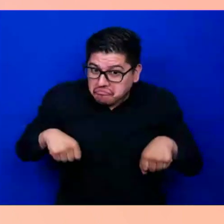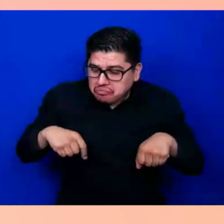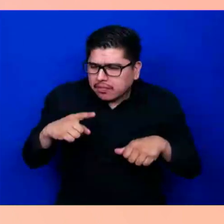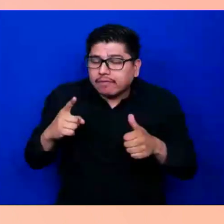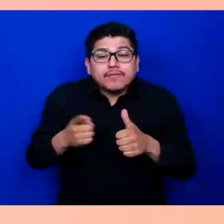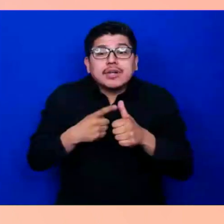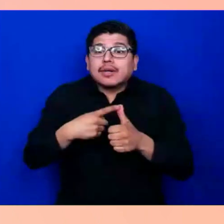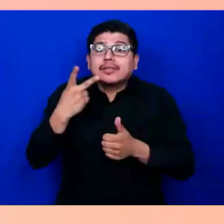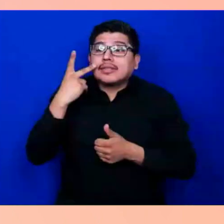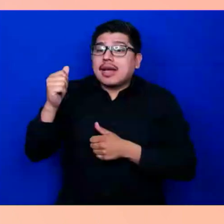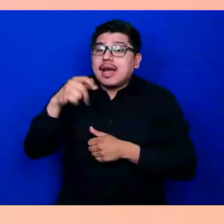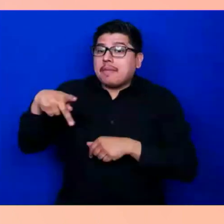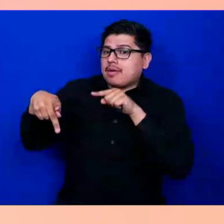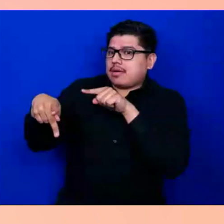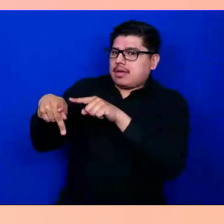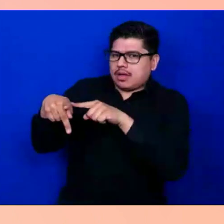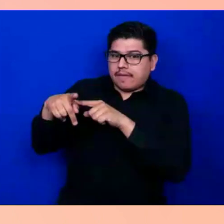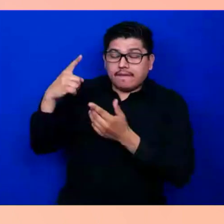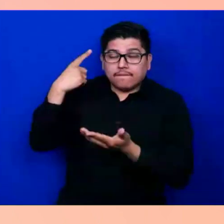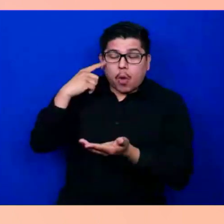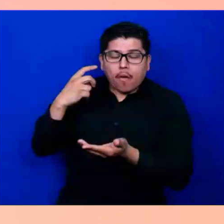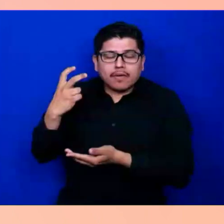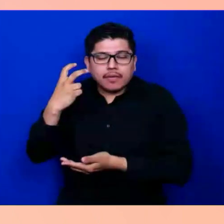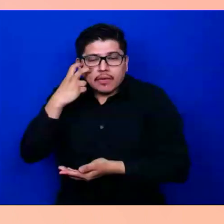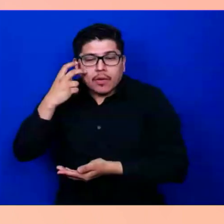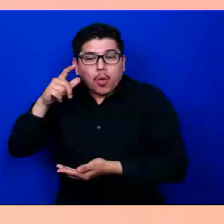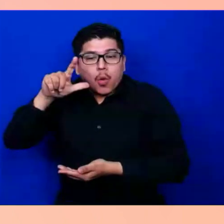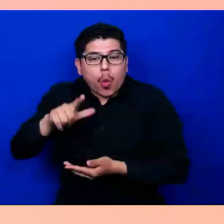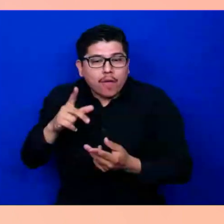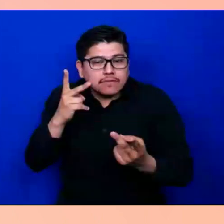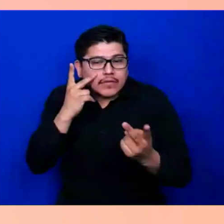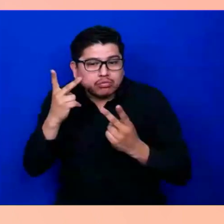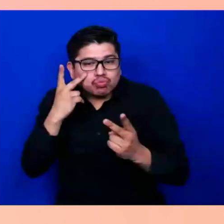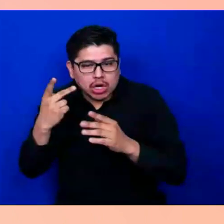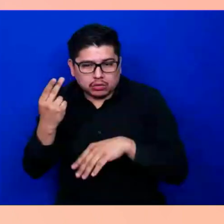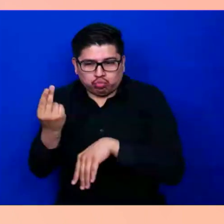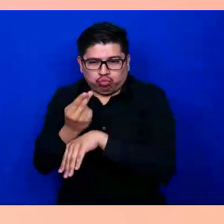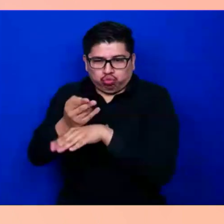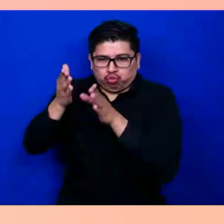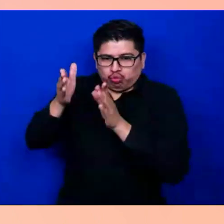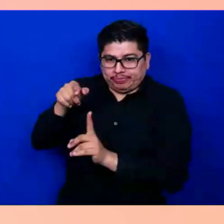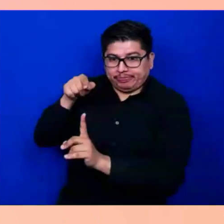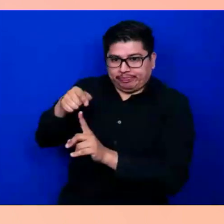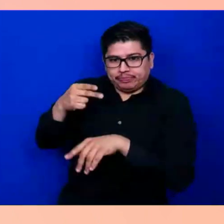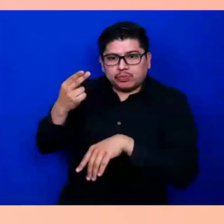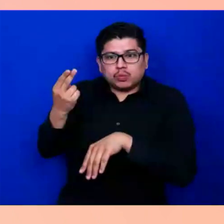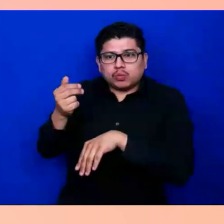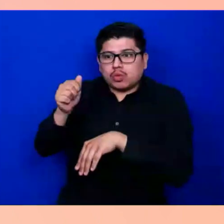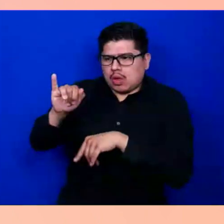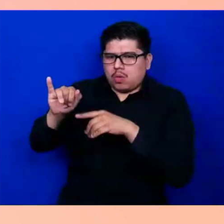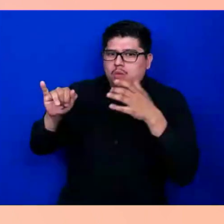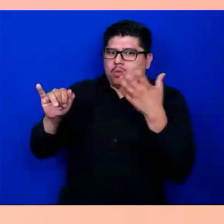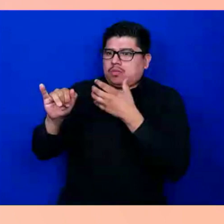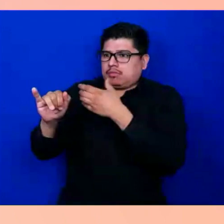illustrated that AI has the power to make tasks easier and quicker.